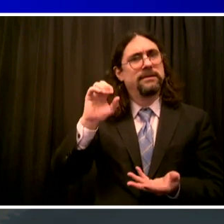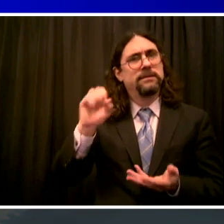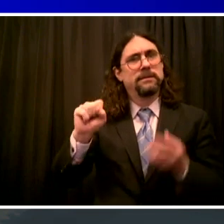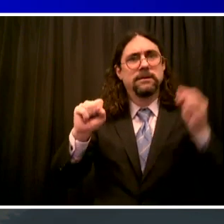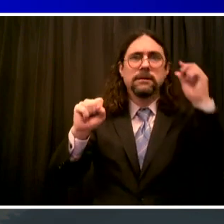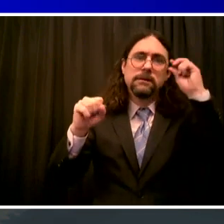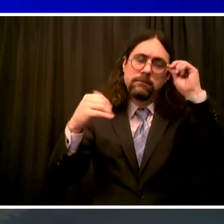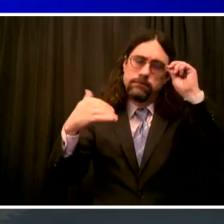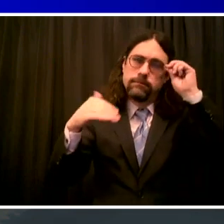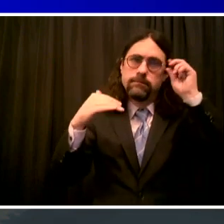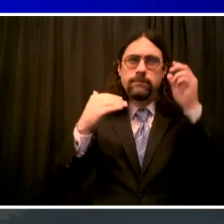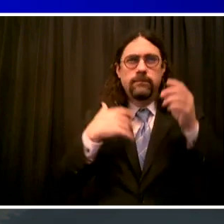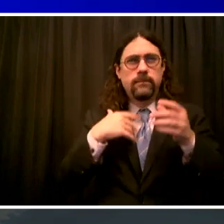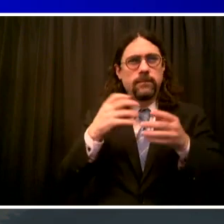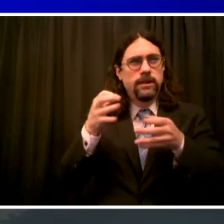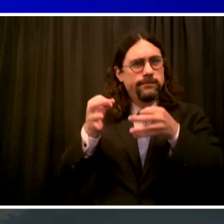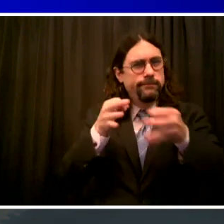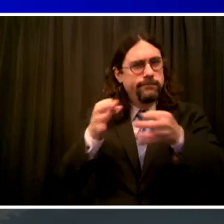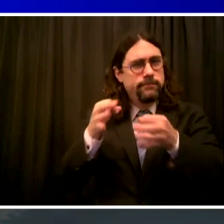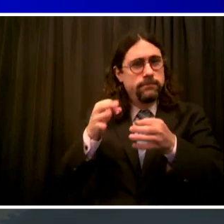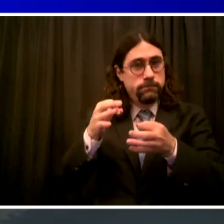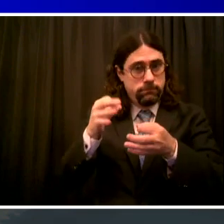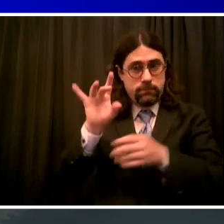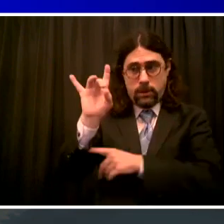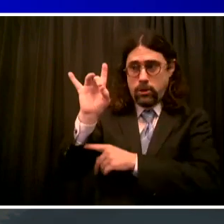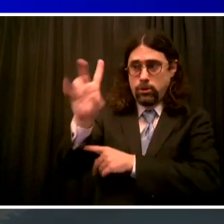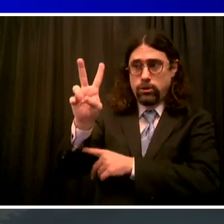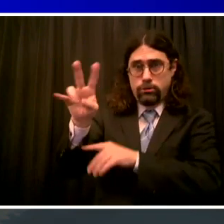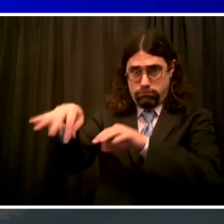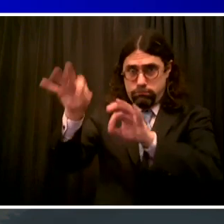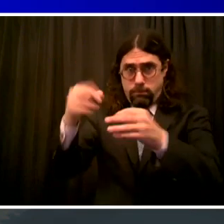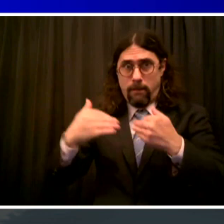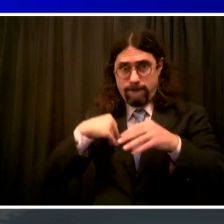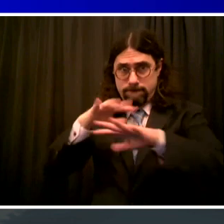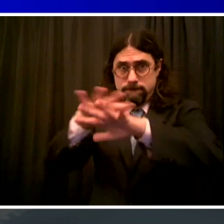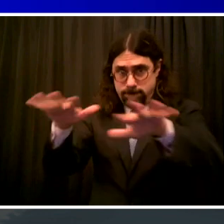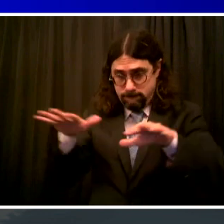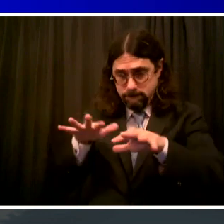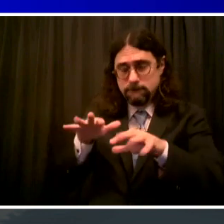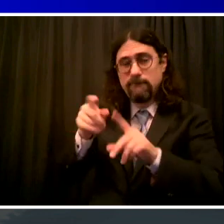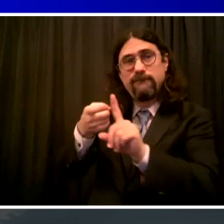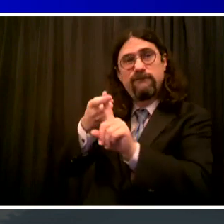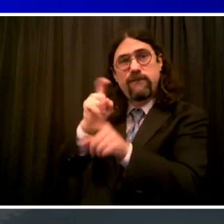CONFIRMED CASES. 53 OF THESE CASES HAVE EITHER